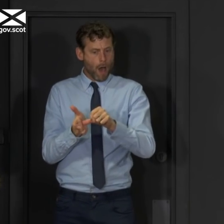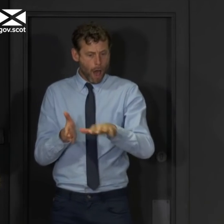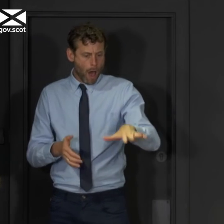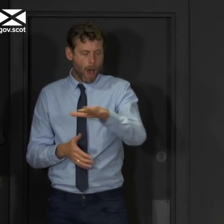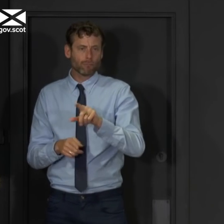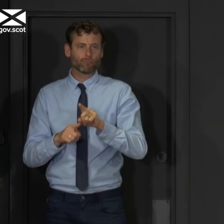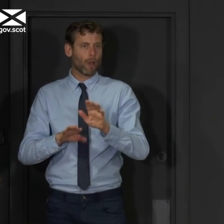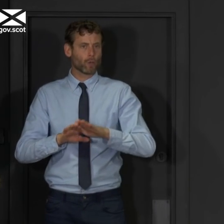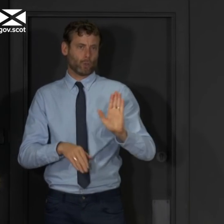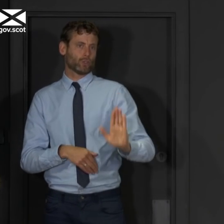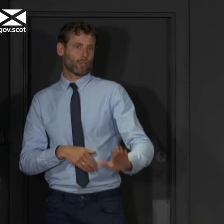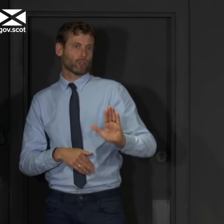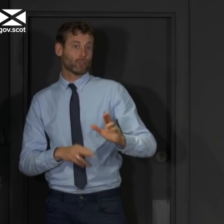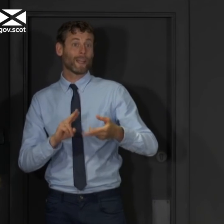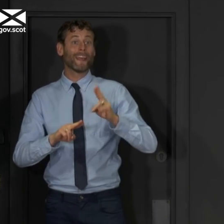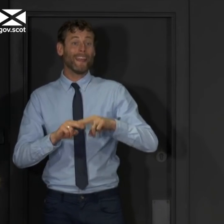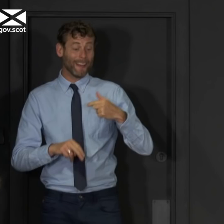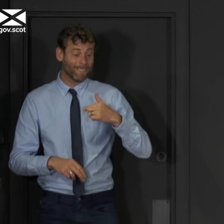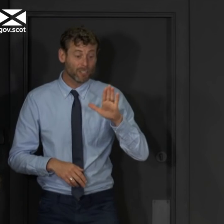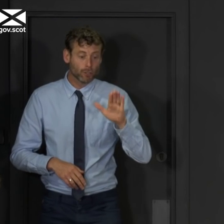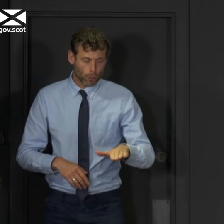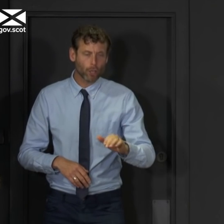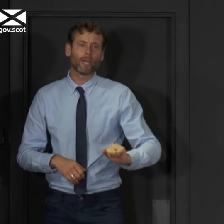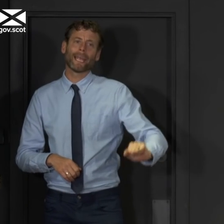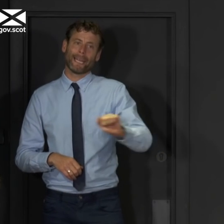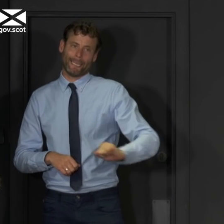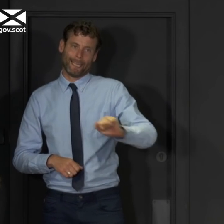do touch make sure you are cleaning them thoroughly. And as I have already covered today, if you